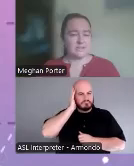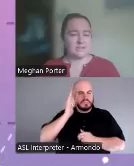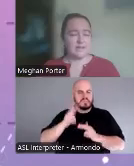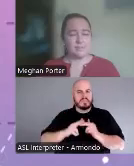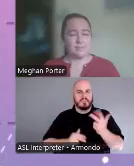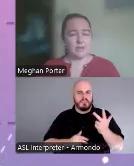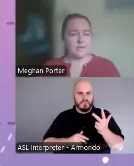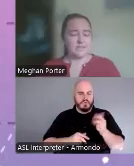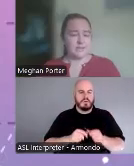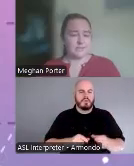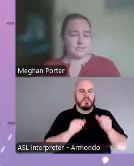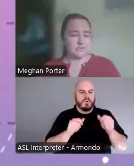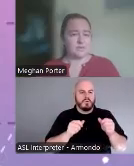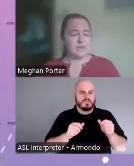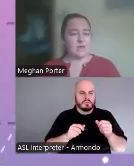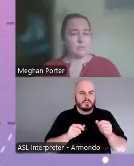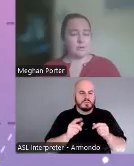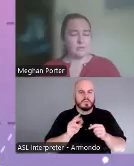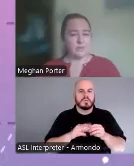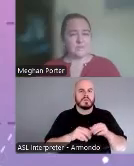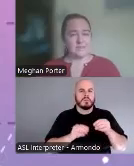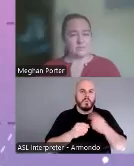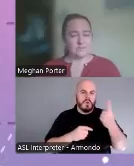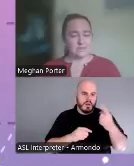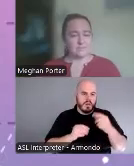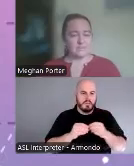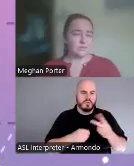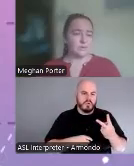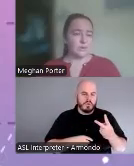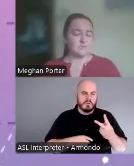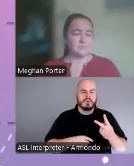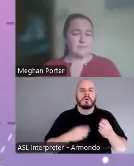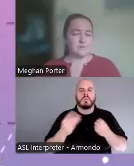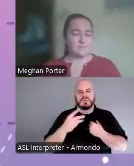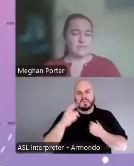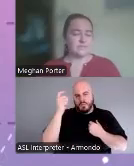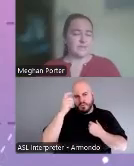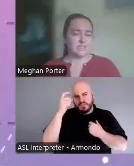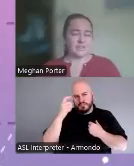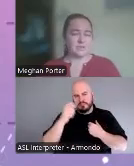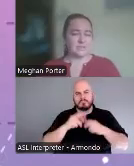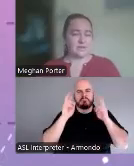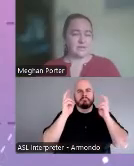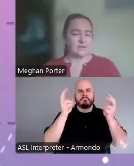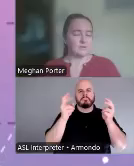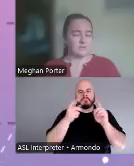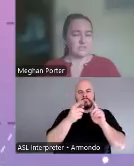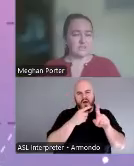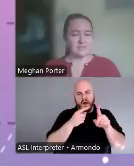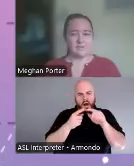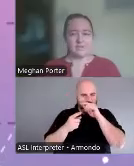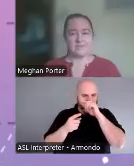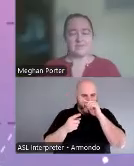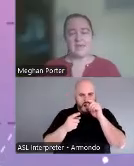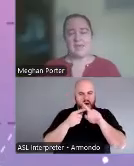The top one and top two were Wednesday Wisdom, so quotes from people with speech, language, hearing, or vision disabilities.